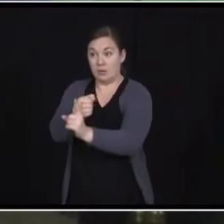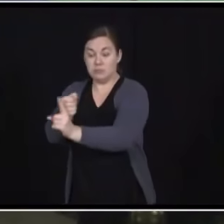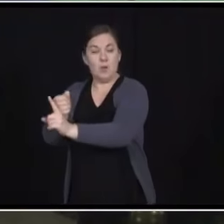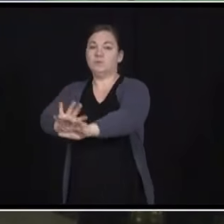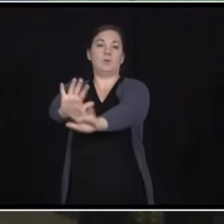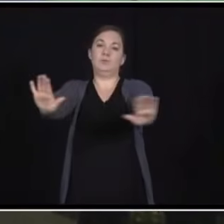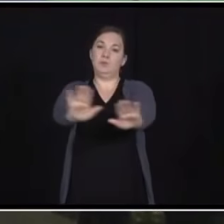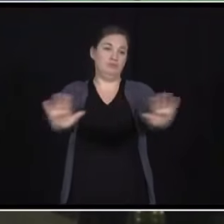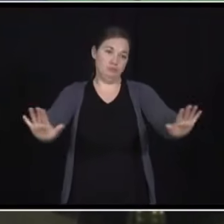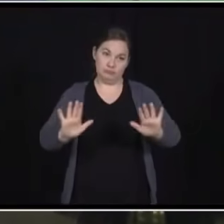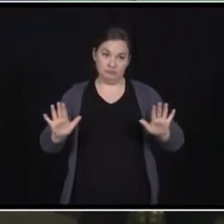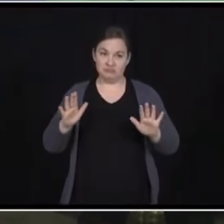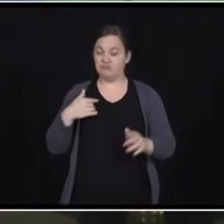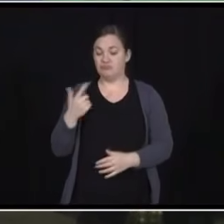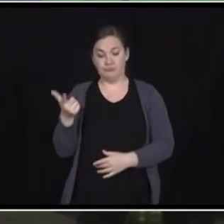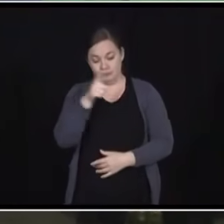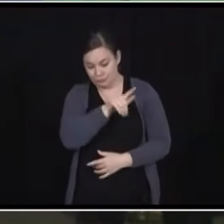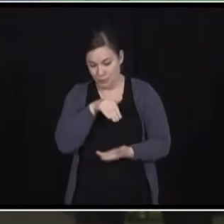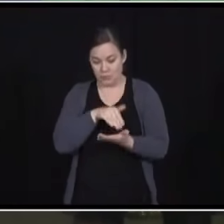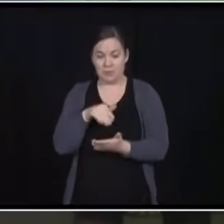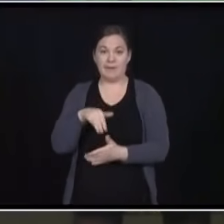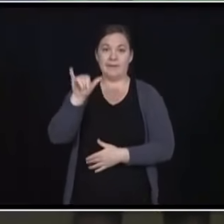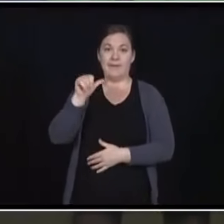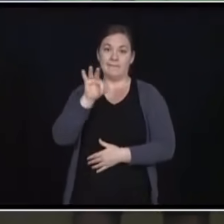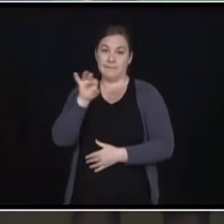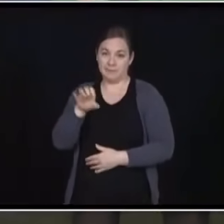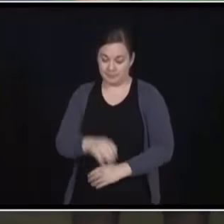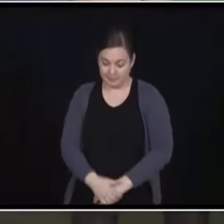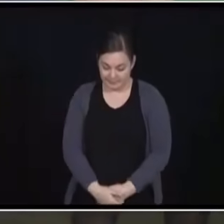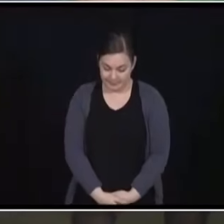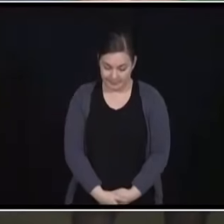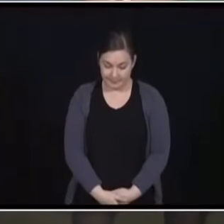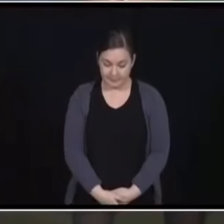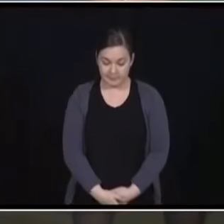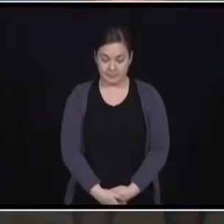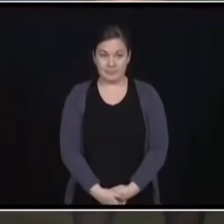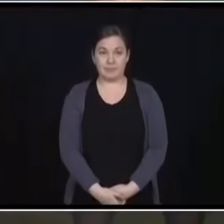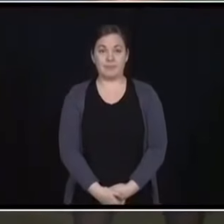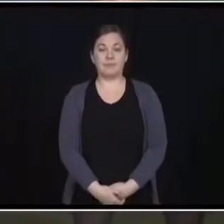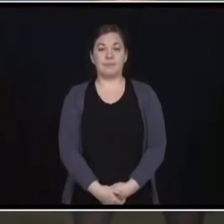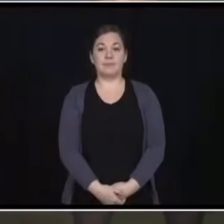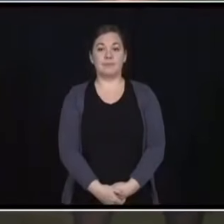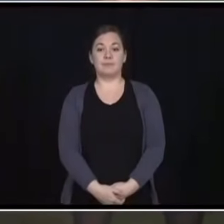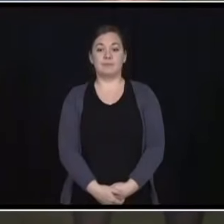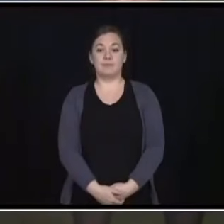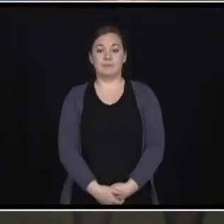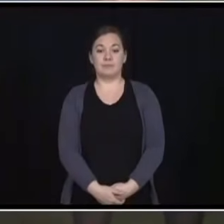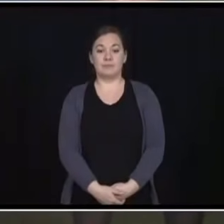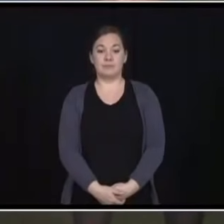That is a risk and I will pass it to the doctor. Thank you.